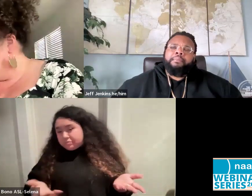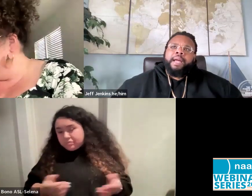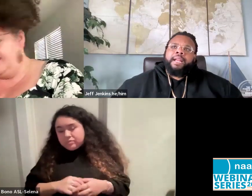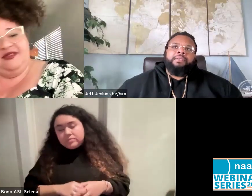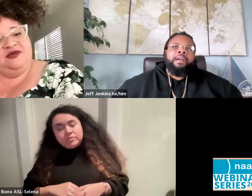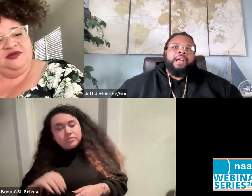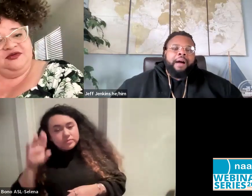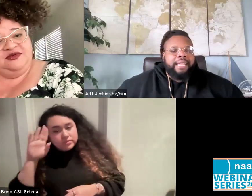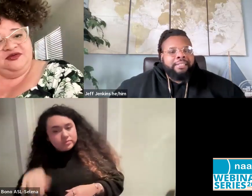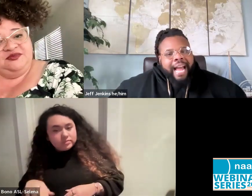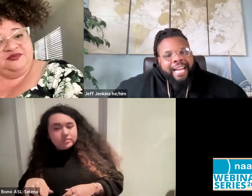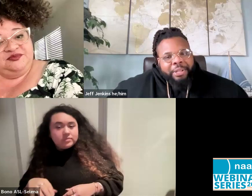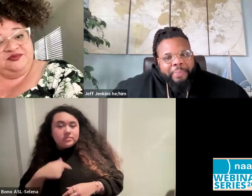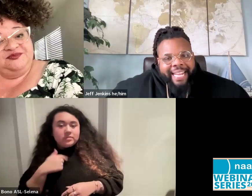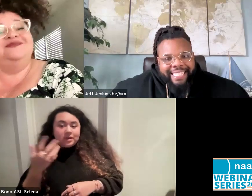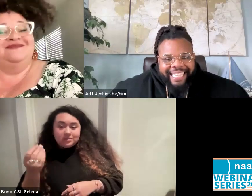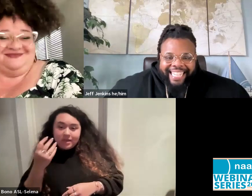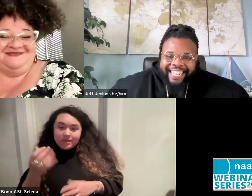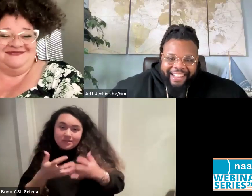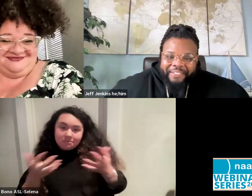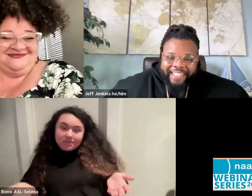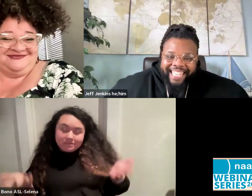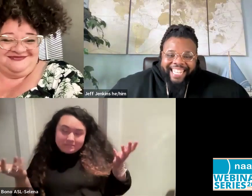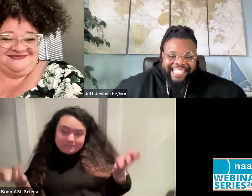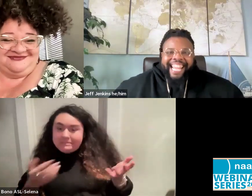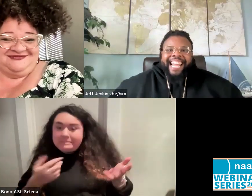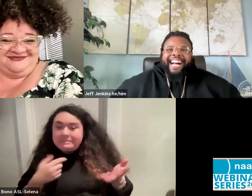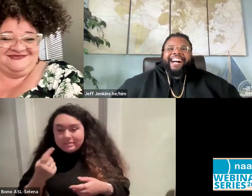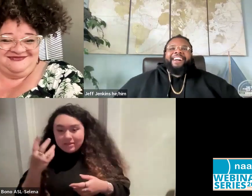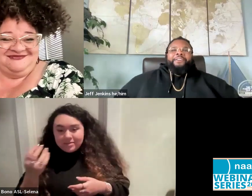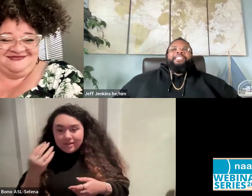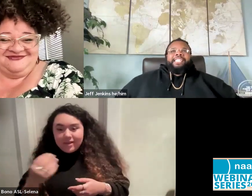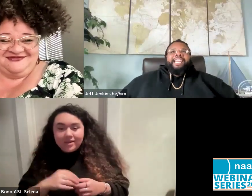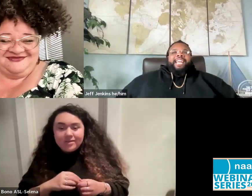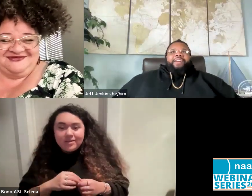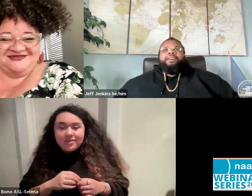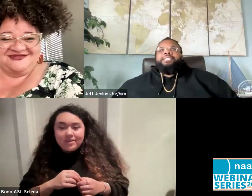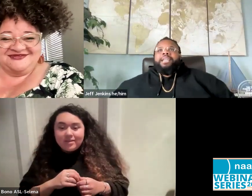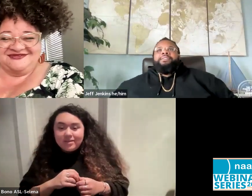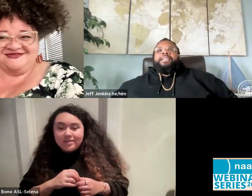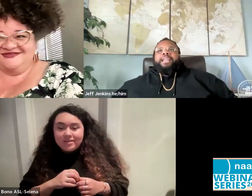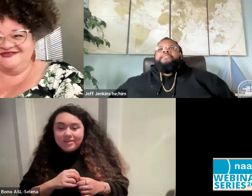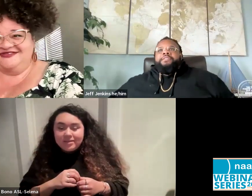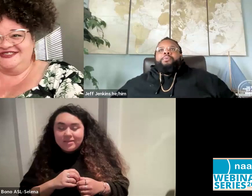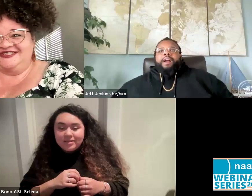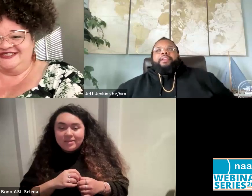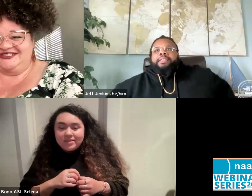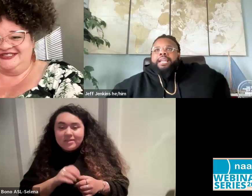man, I so I was outside so much. It was, it was, it was about to where I don't think